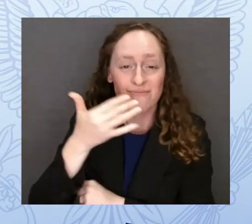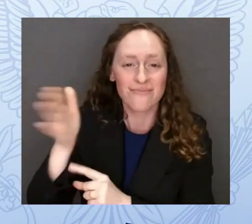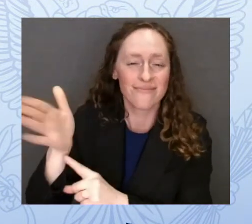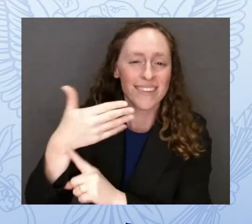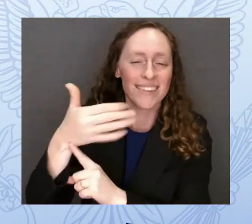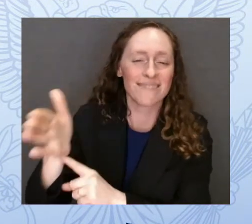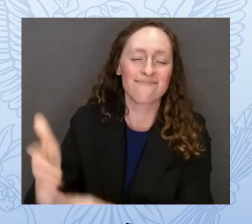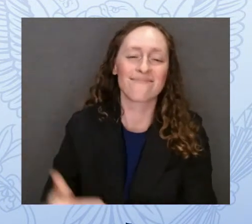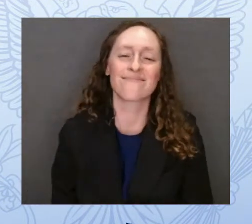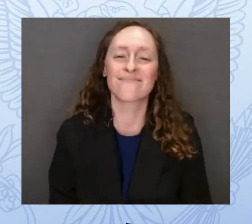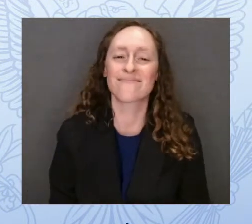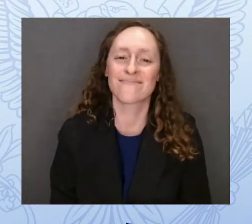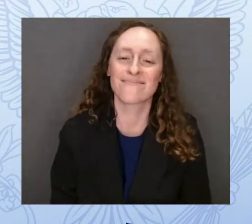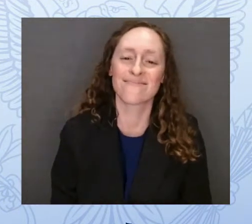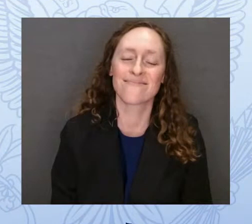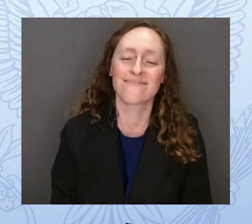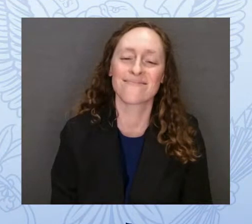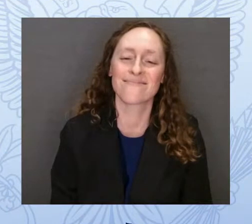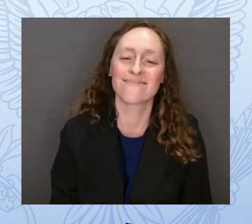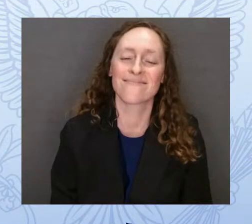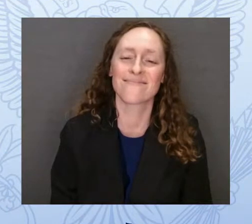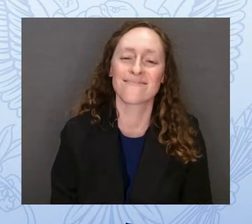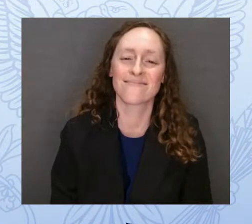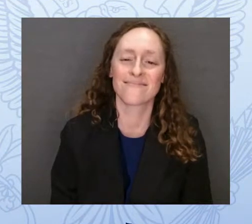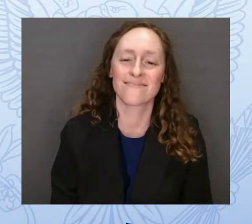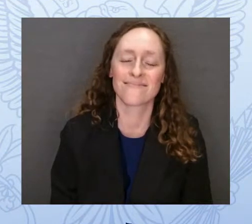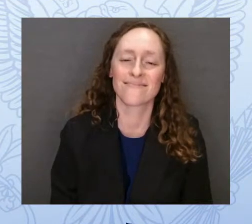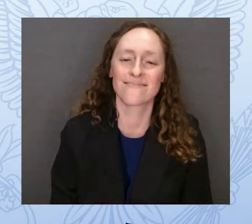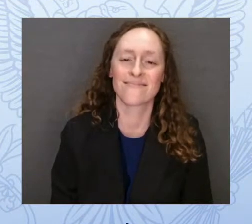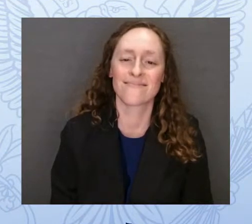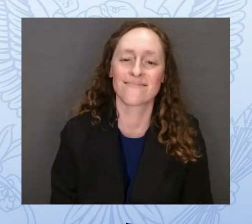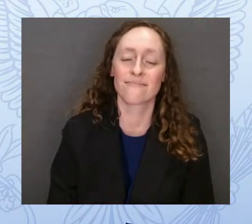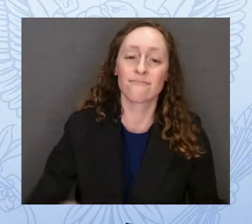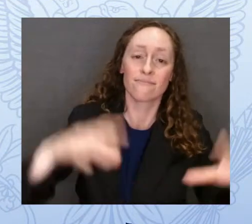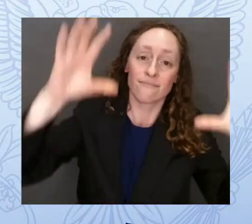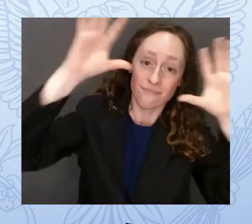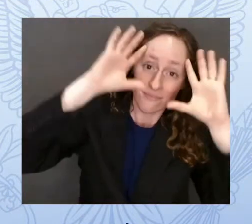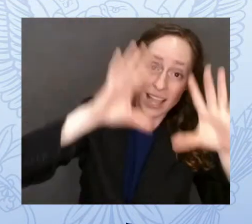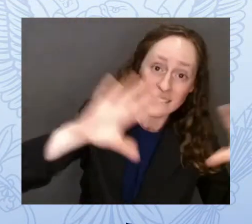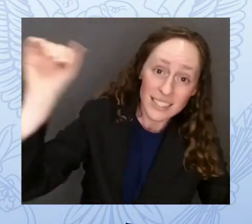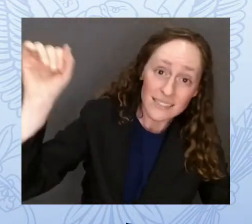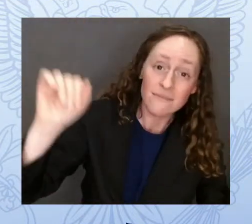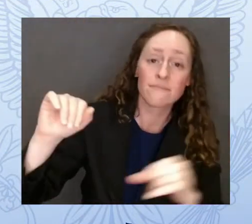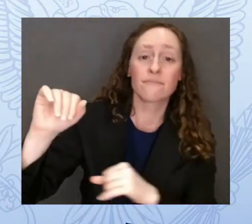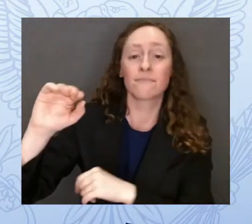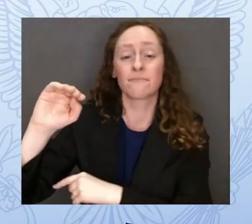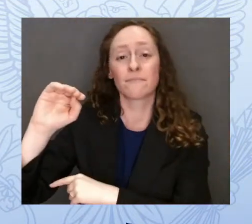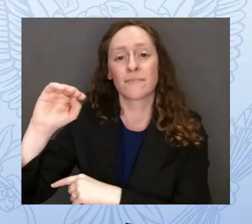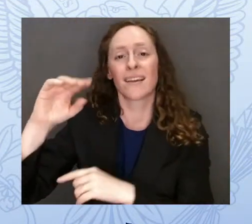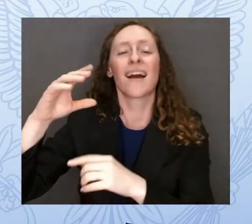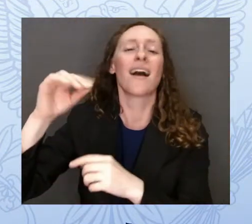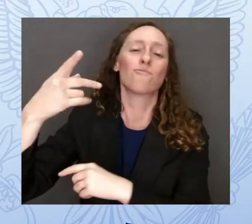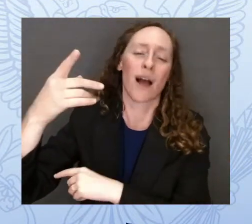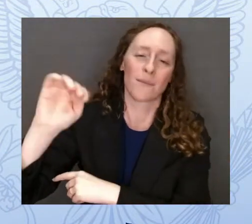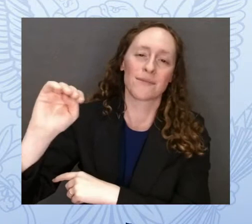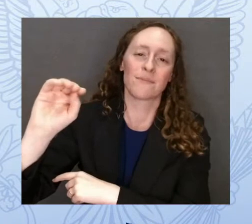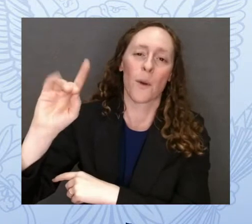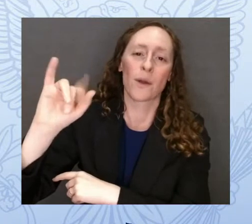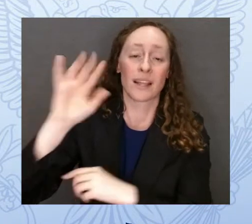will give their toasts from an Eagle lectern. For this dinner, embossed on the rich forest green backdrop behind them,